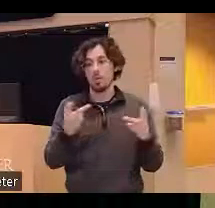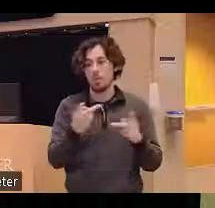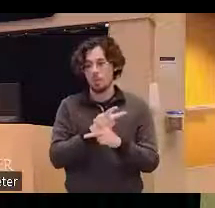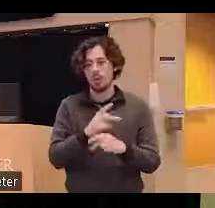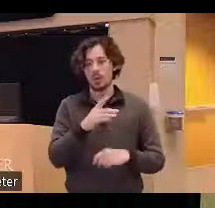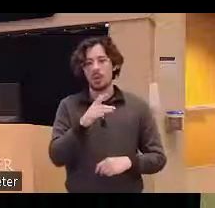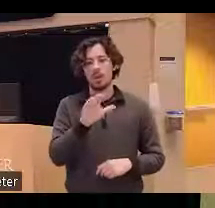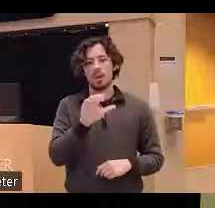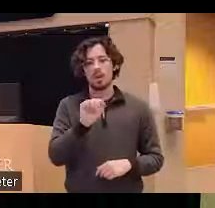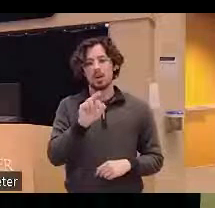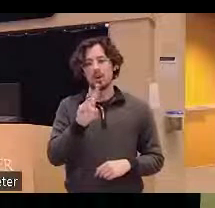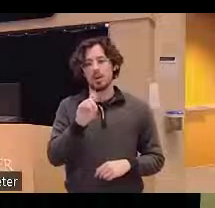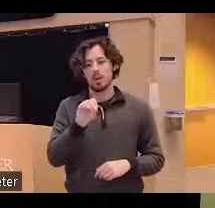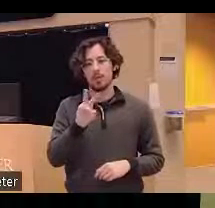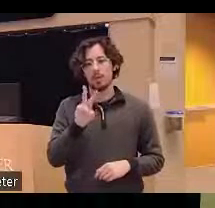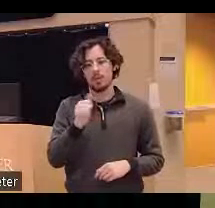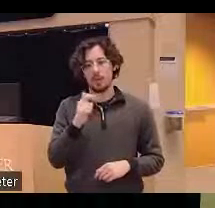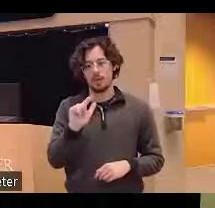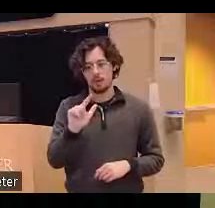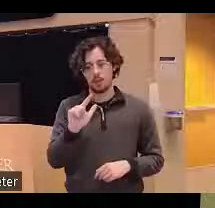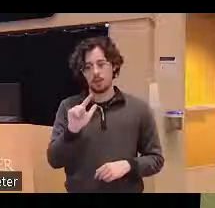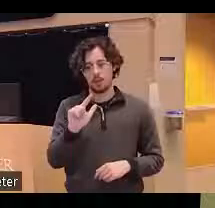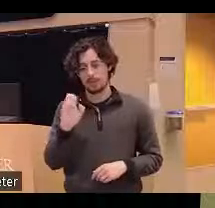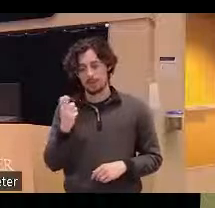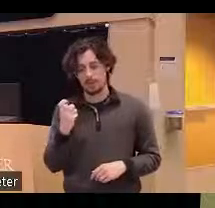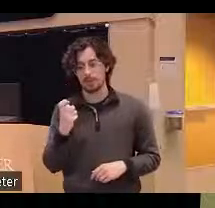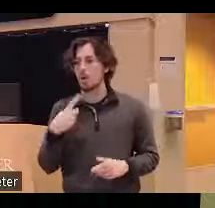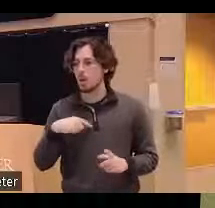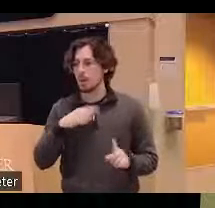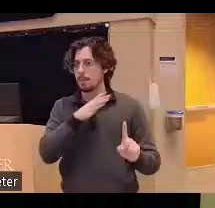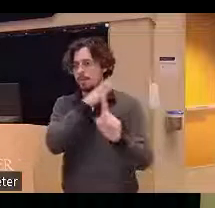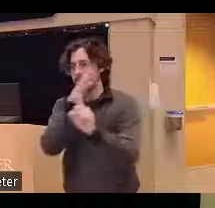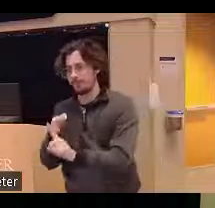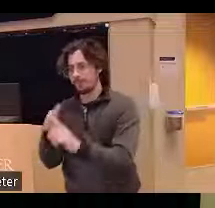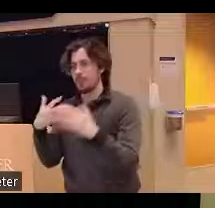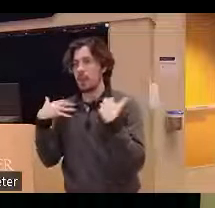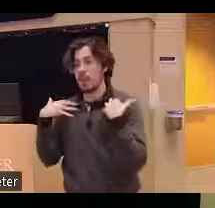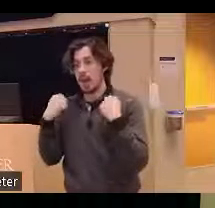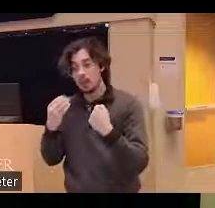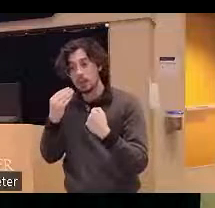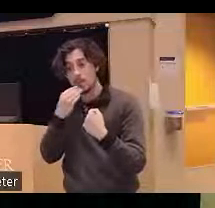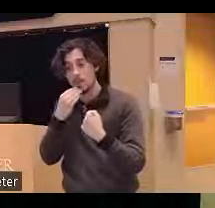underestimate you know we're back to healthy food you know we're back to to understanding